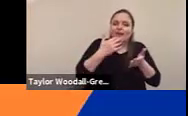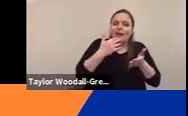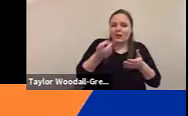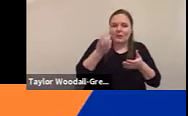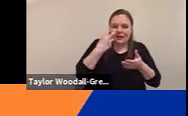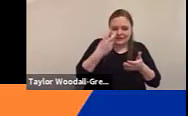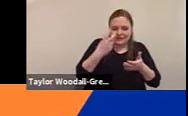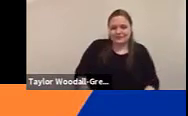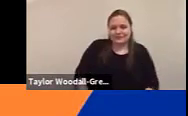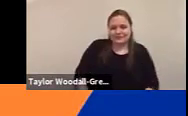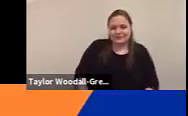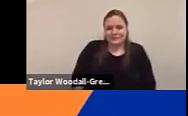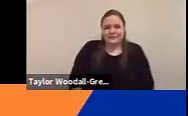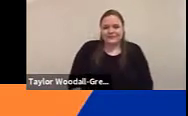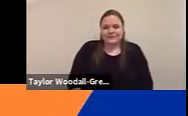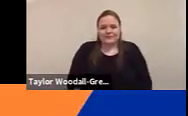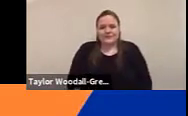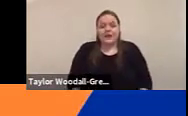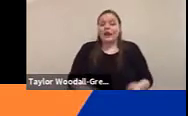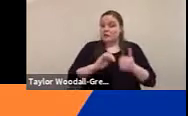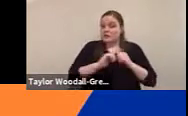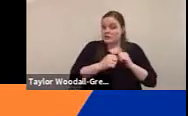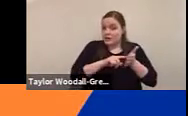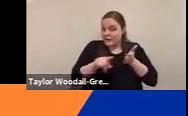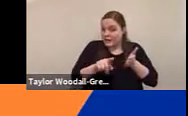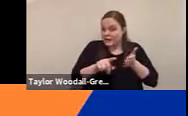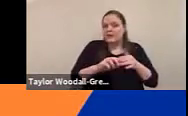And we can check for this by using a color blindness simulator.